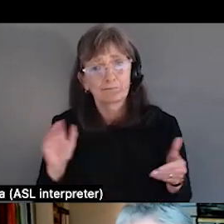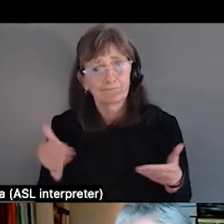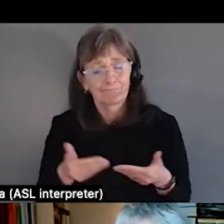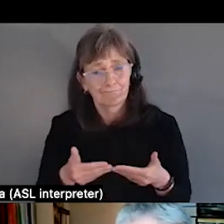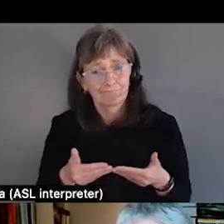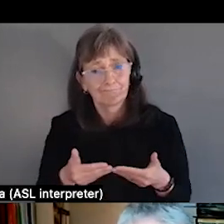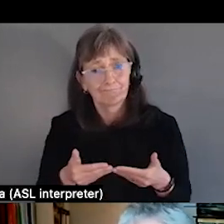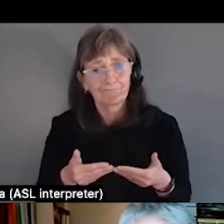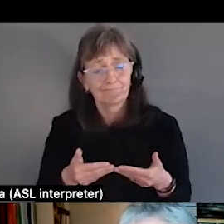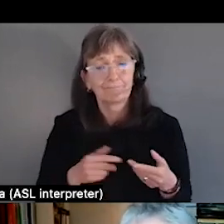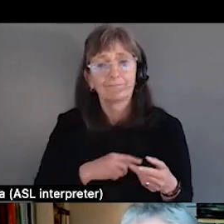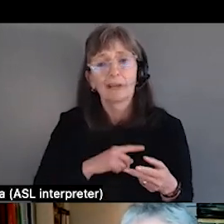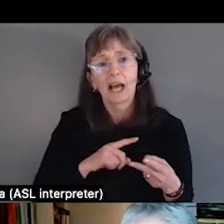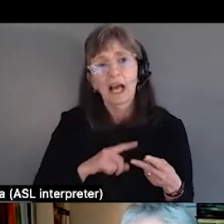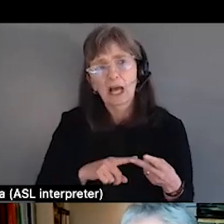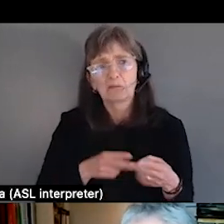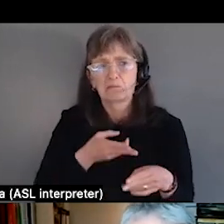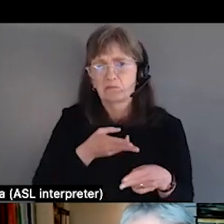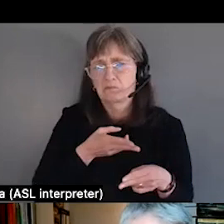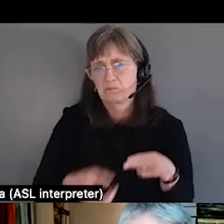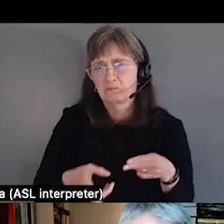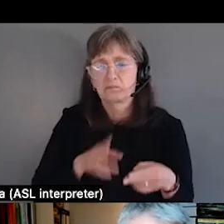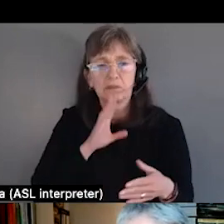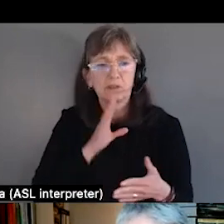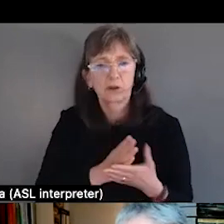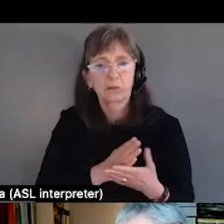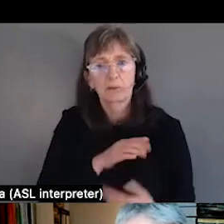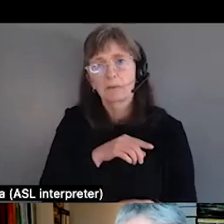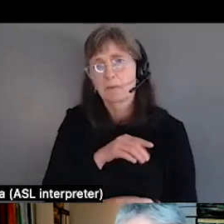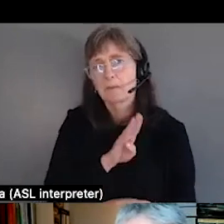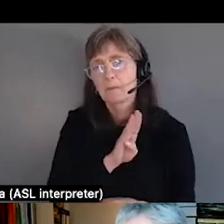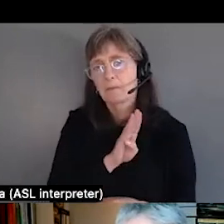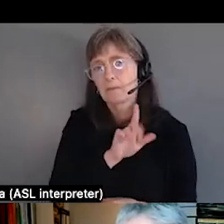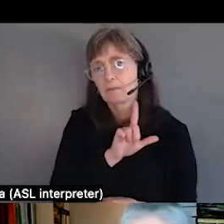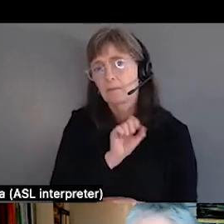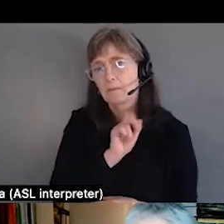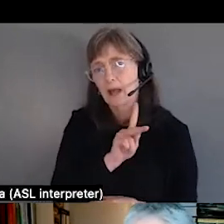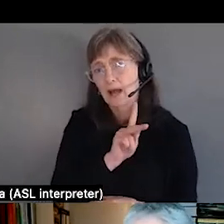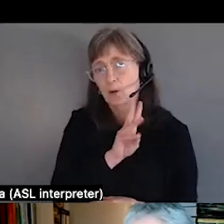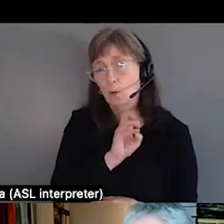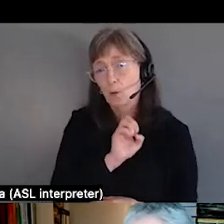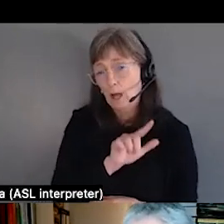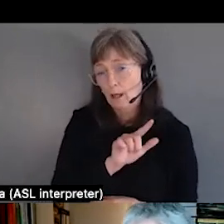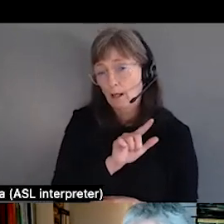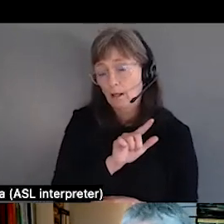just a very little bit about Blackwell's and kind of the way in which we are approaching